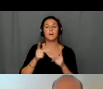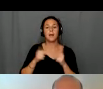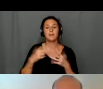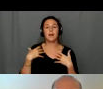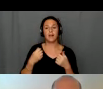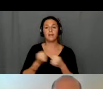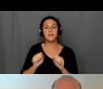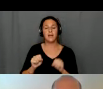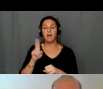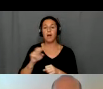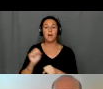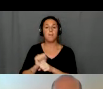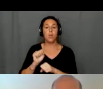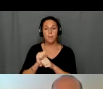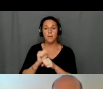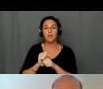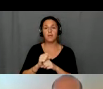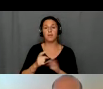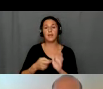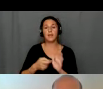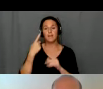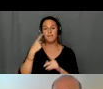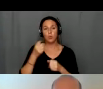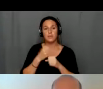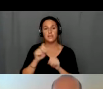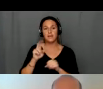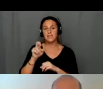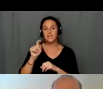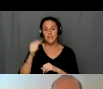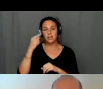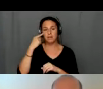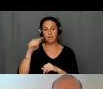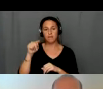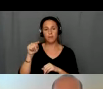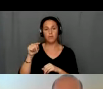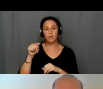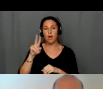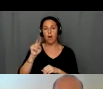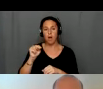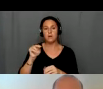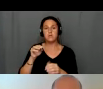The need for a safety net among undocumented immigrant workers.